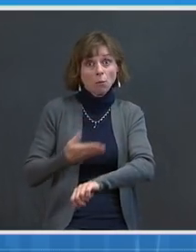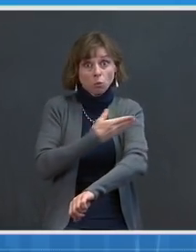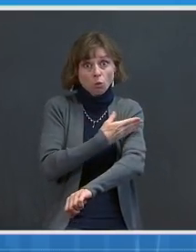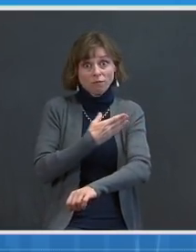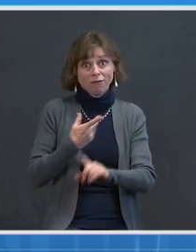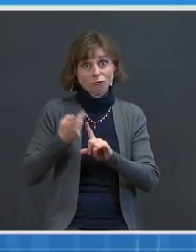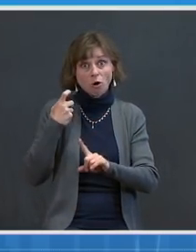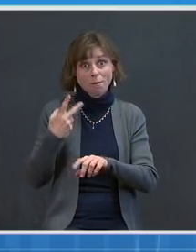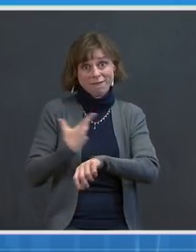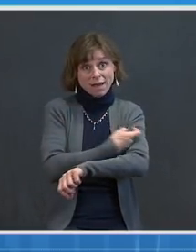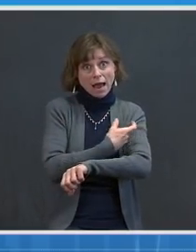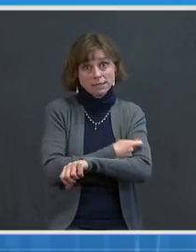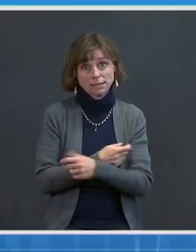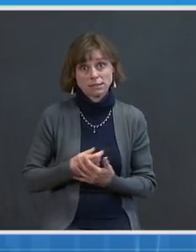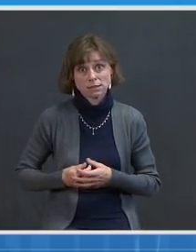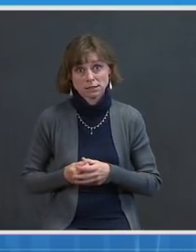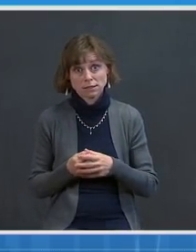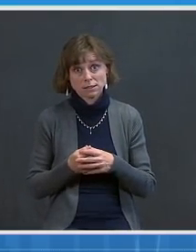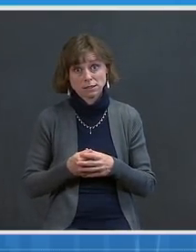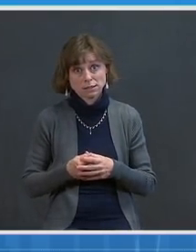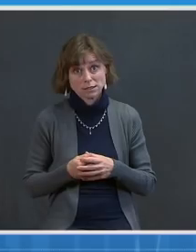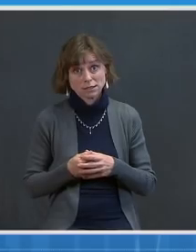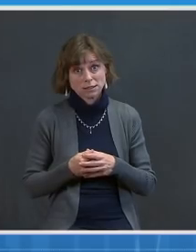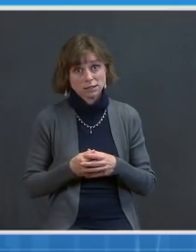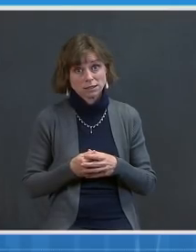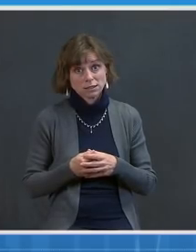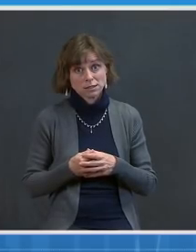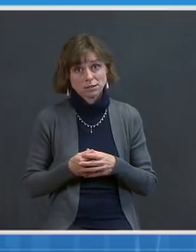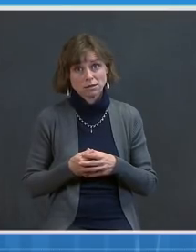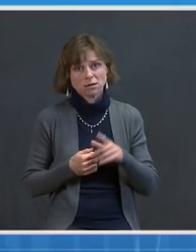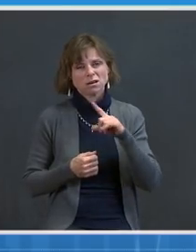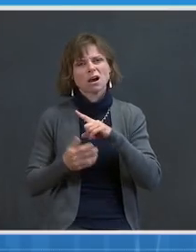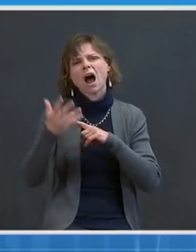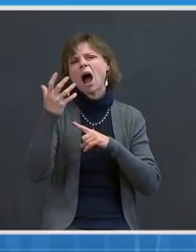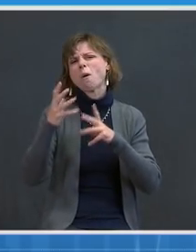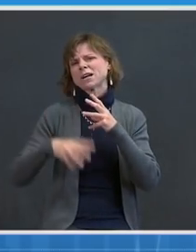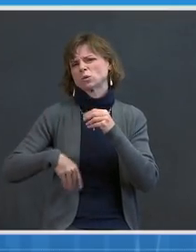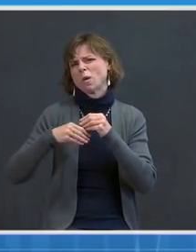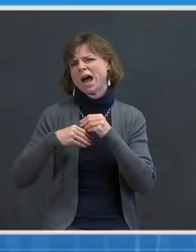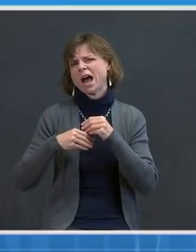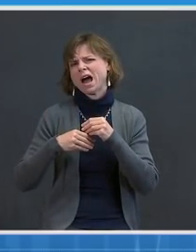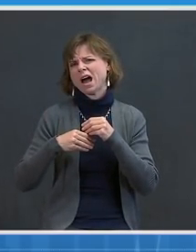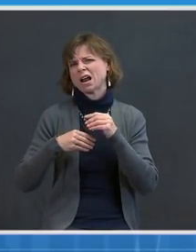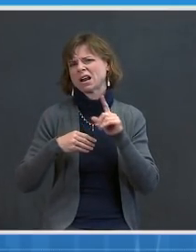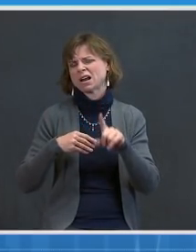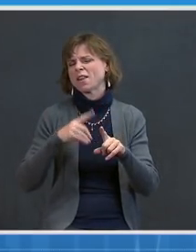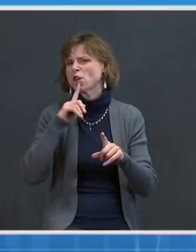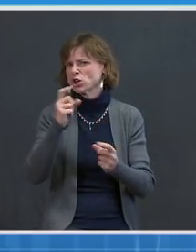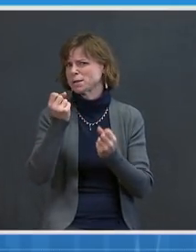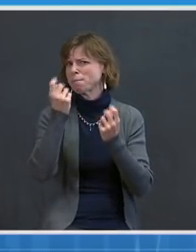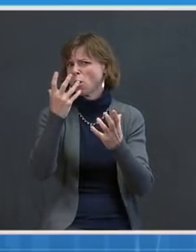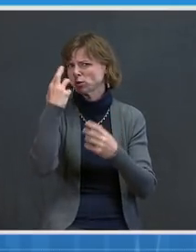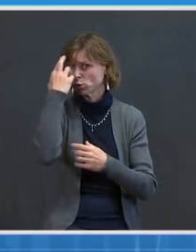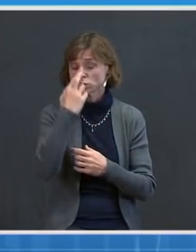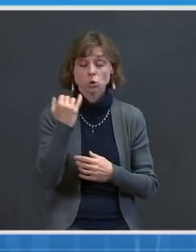Dr. Walensky: Maybe I'll just add that the point of -- incredibly important that these are local rates as well, so if you have a population rate